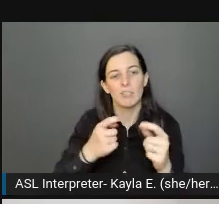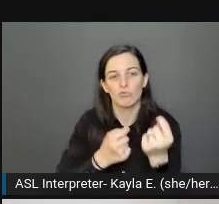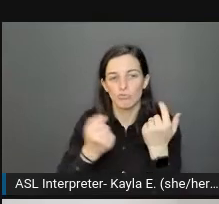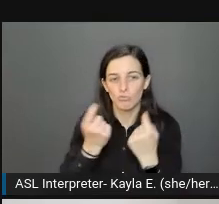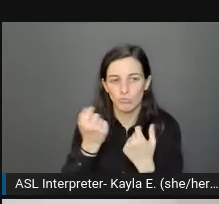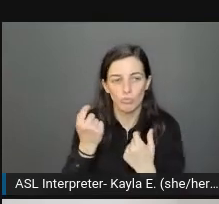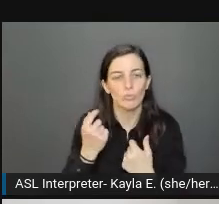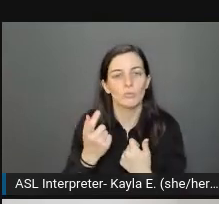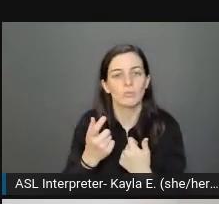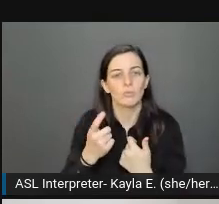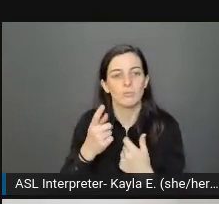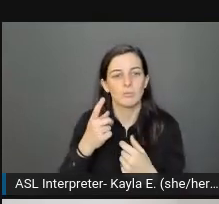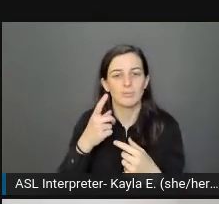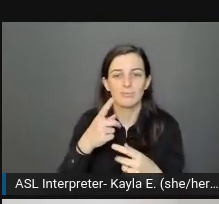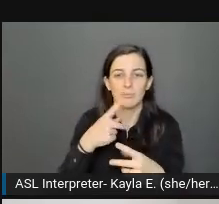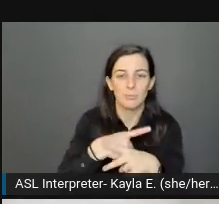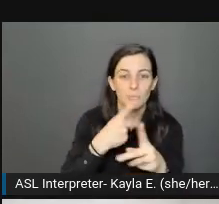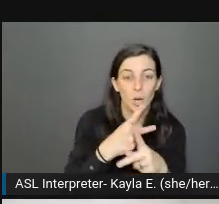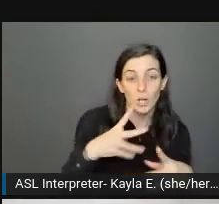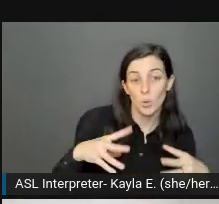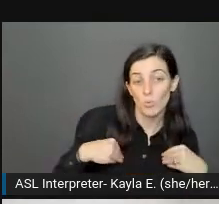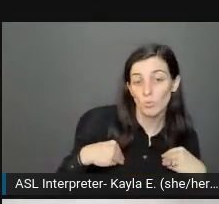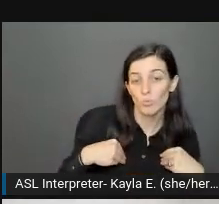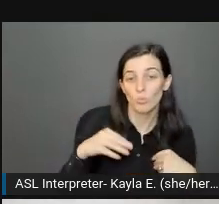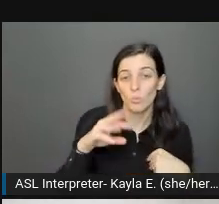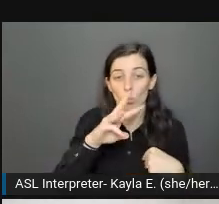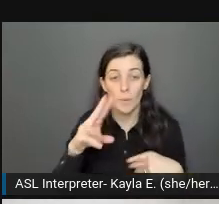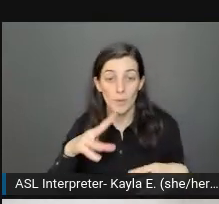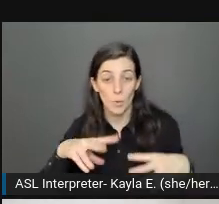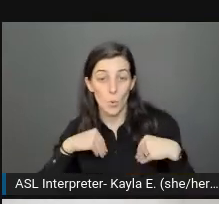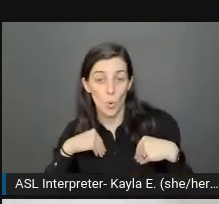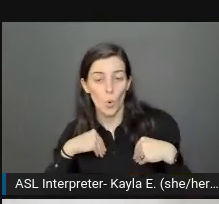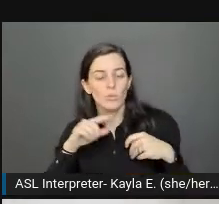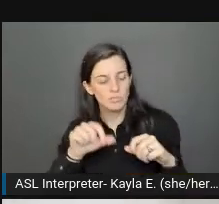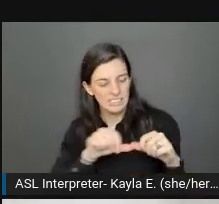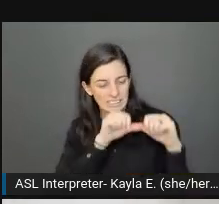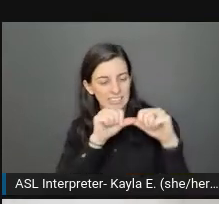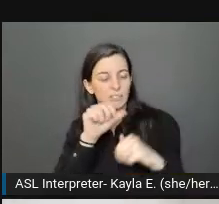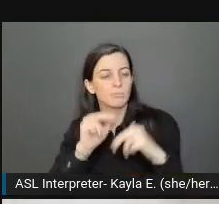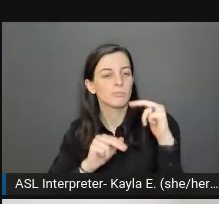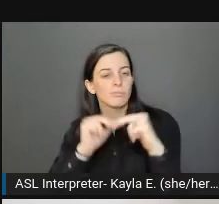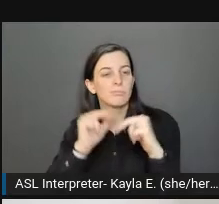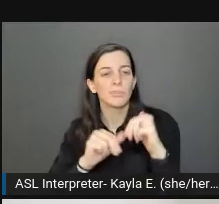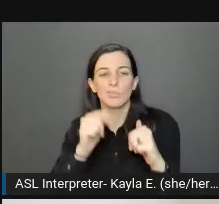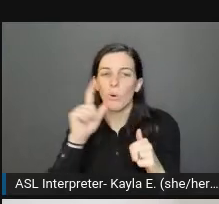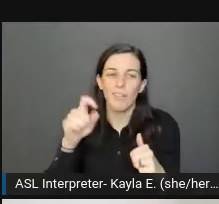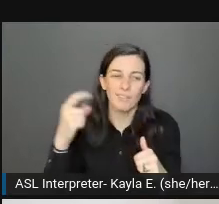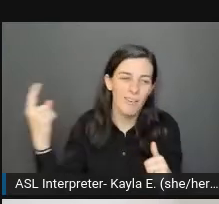website owners to continue building without having to constantly worry